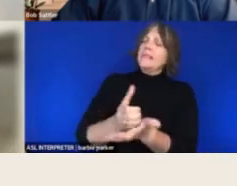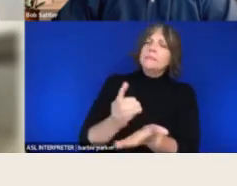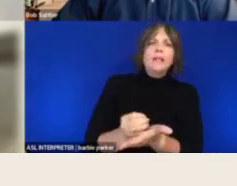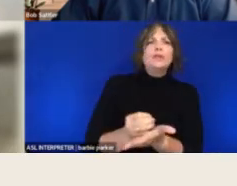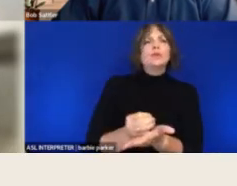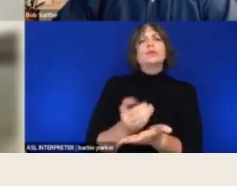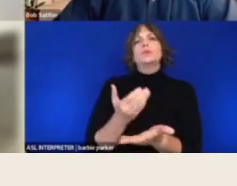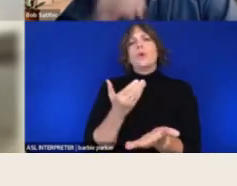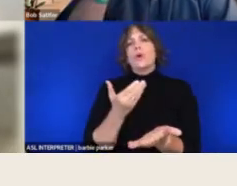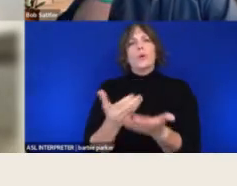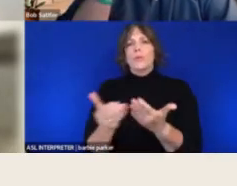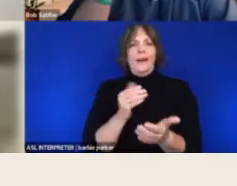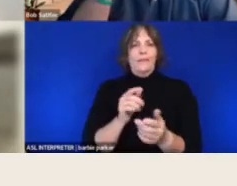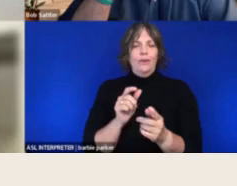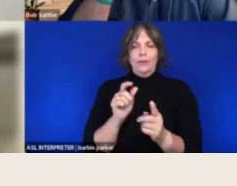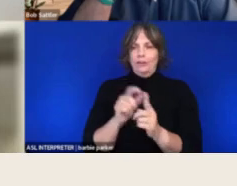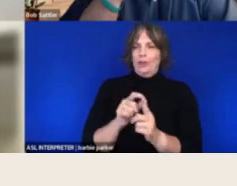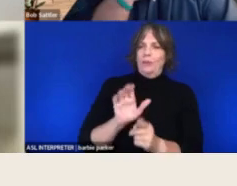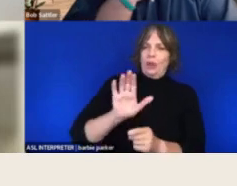term real estate or county uses